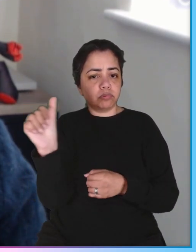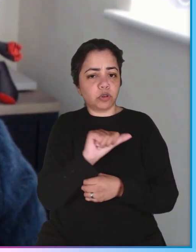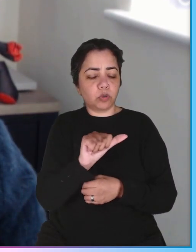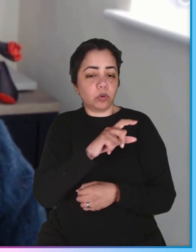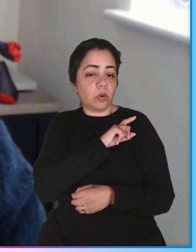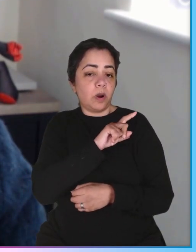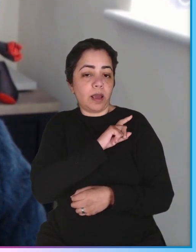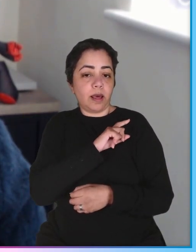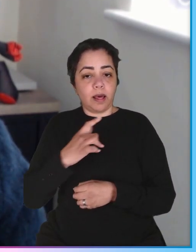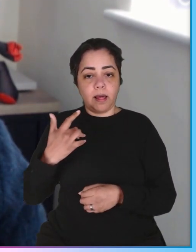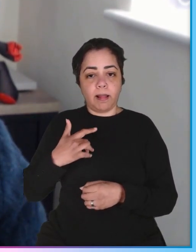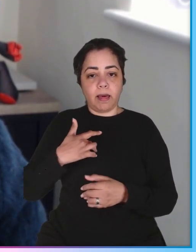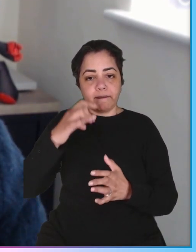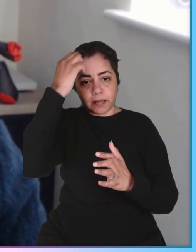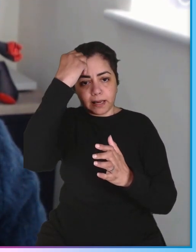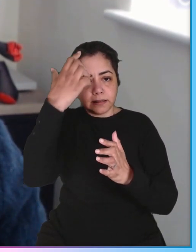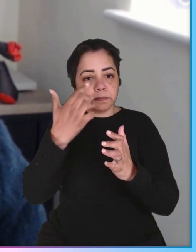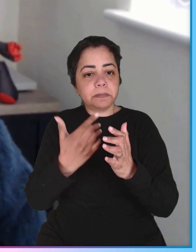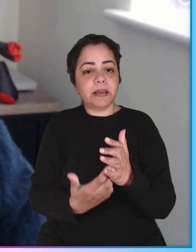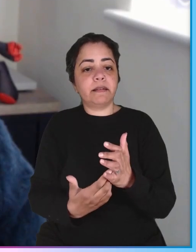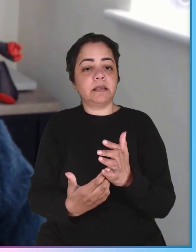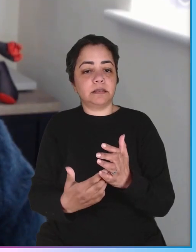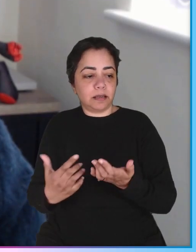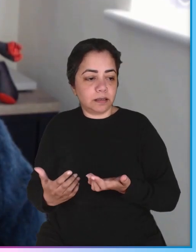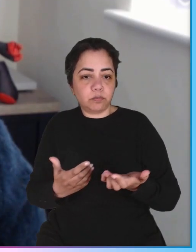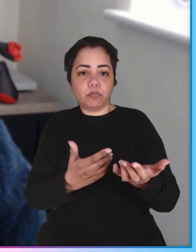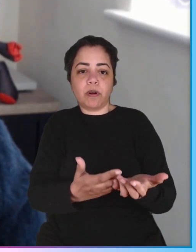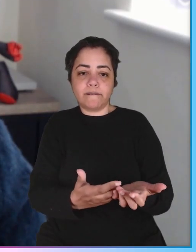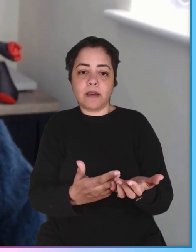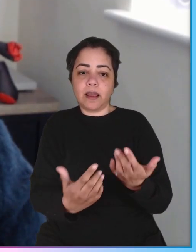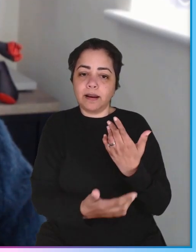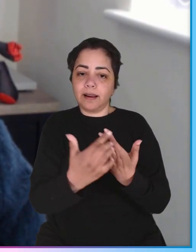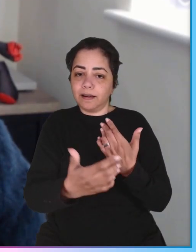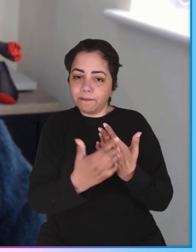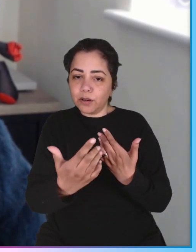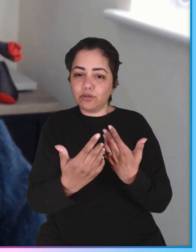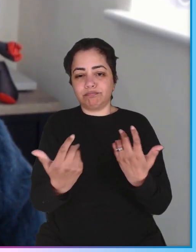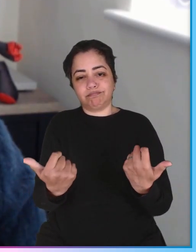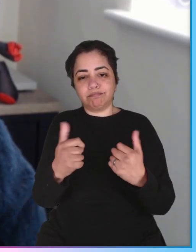to deal with my limited reach and dexterity.